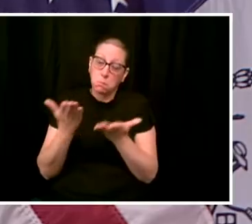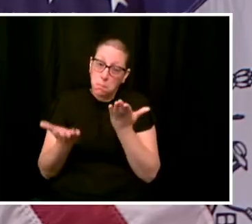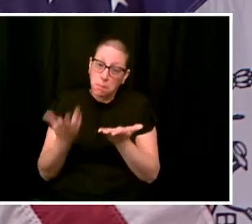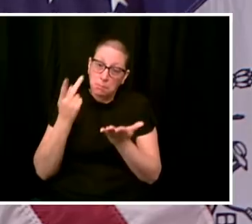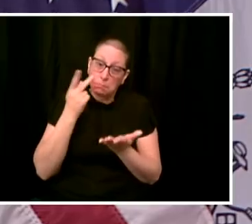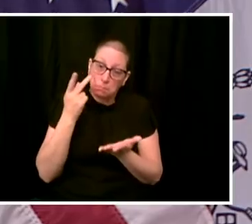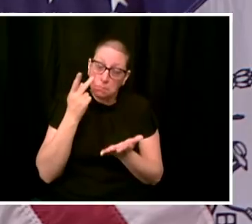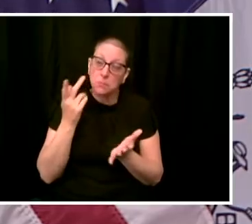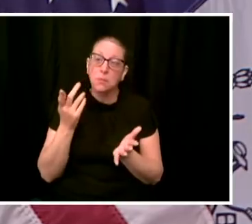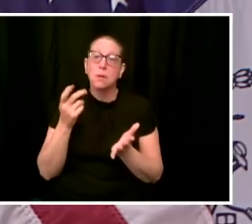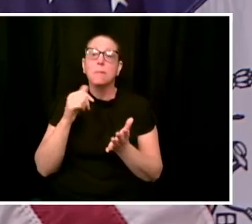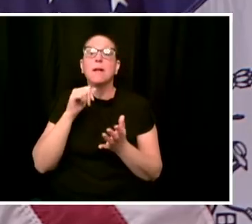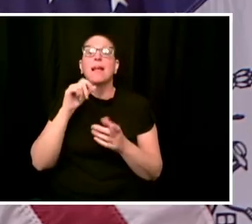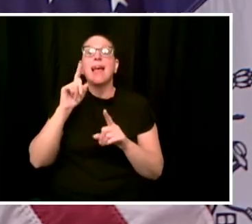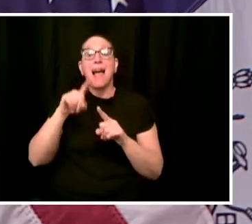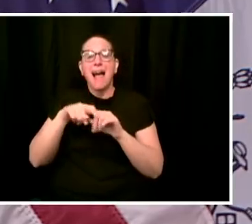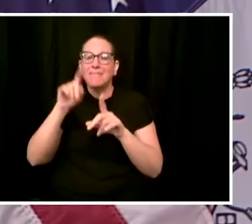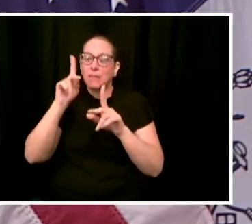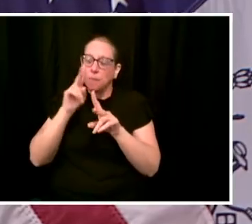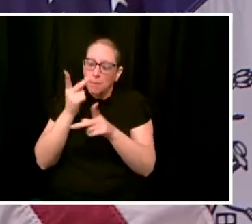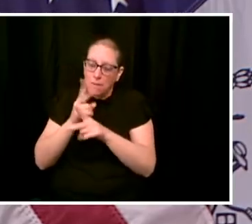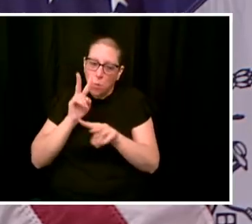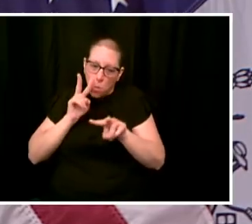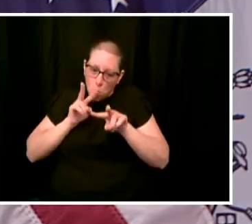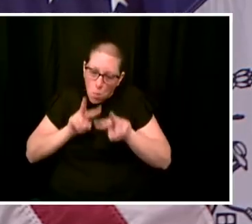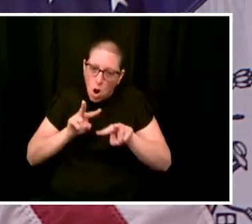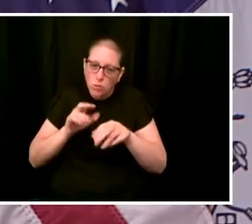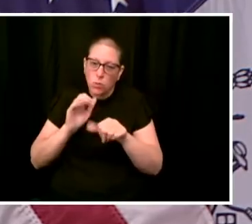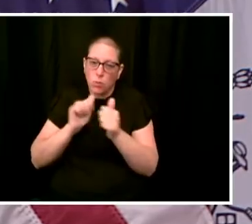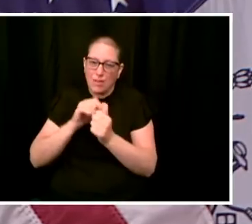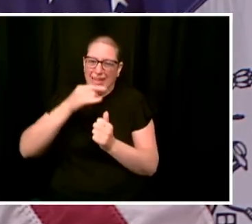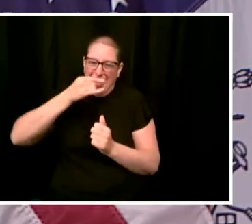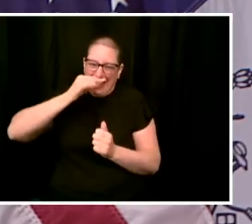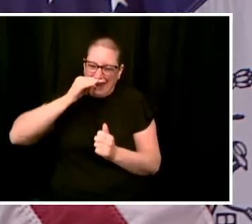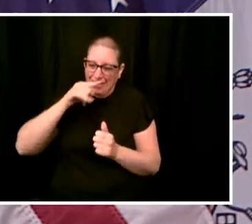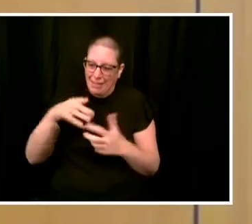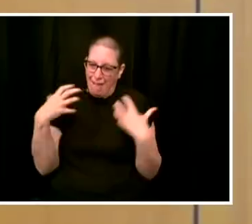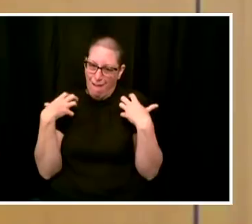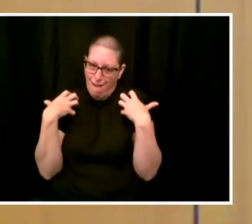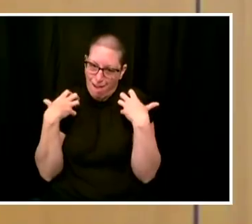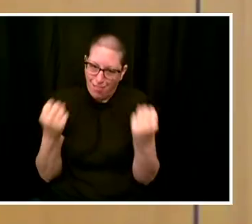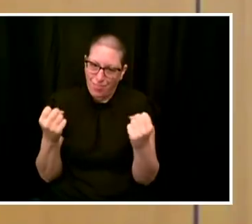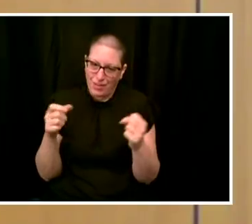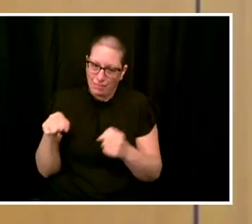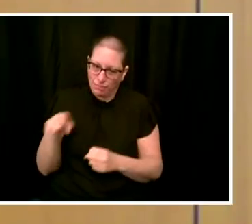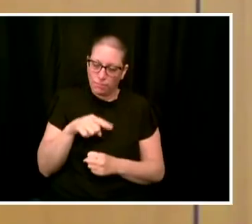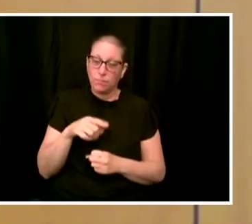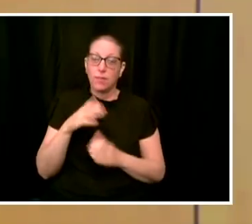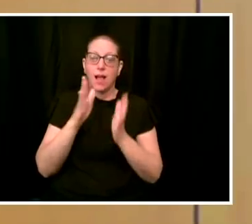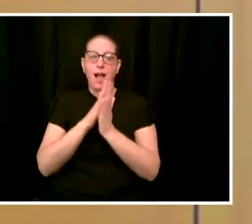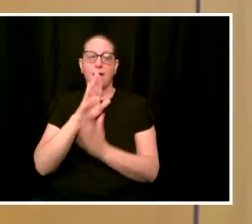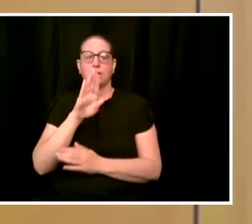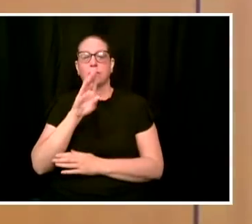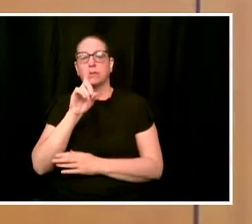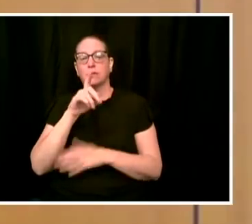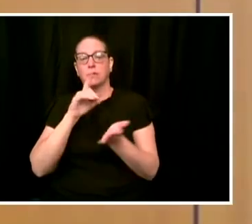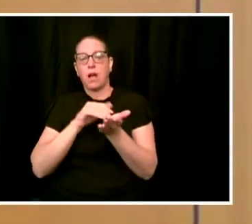SAFE HI AND WELL IN SEPTEMBER. UBT EW HAVE TO KEEP AC TOH SYNDE SURE THAT WE ATTACK IT IN